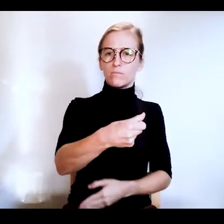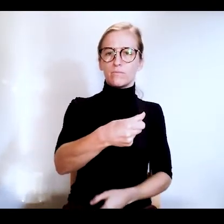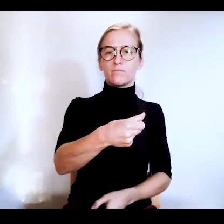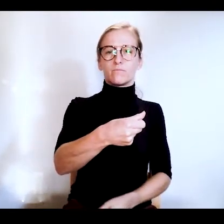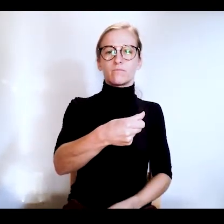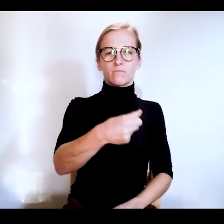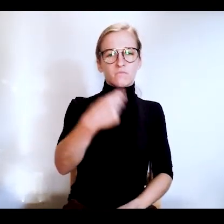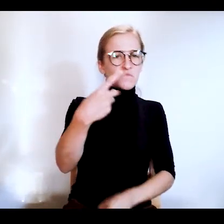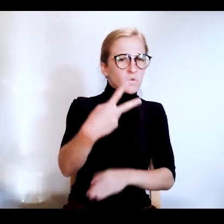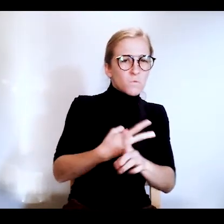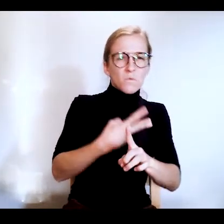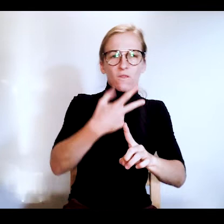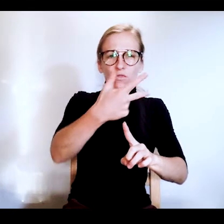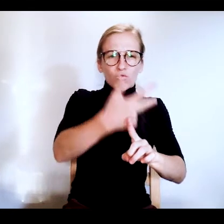help them with 2 or 3 months of aid